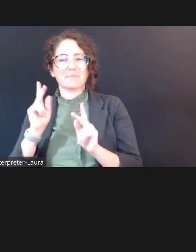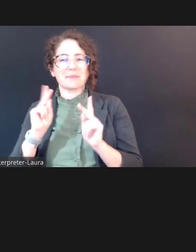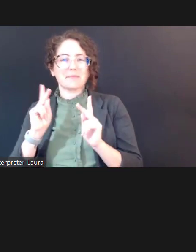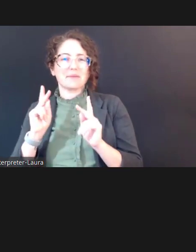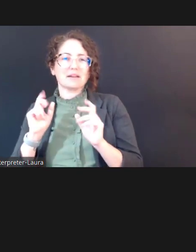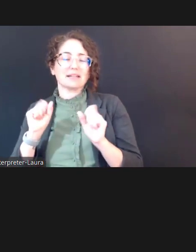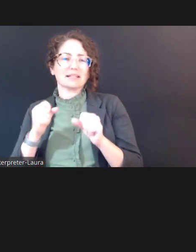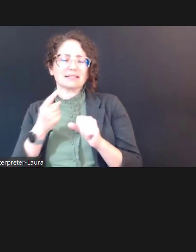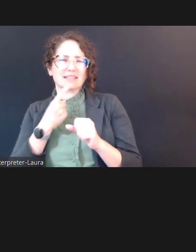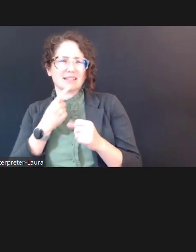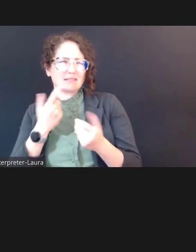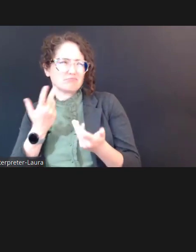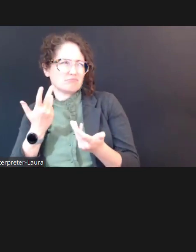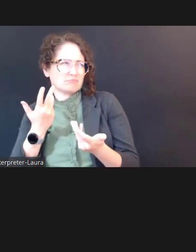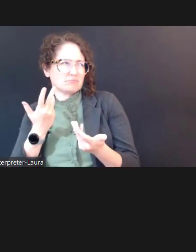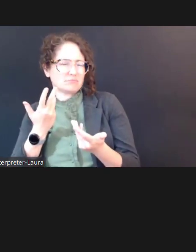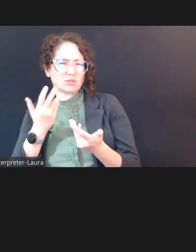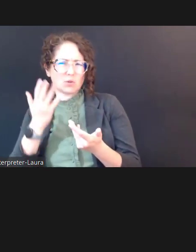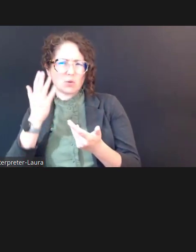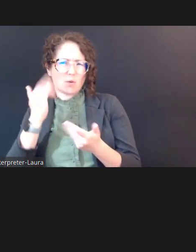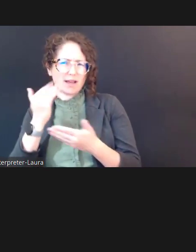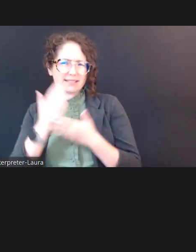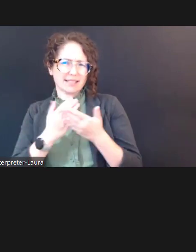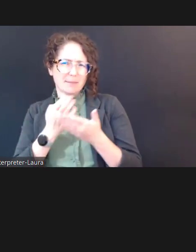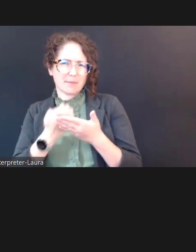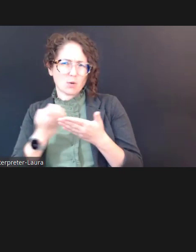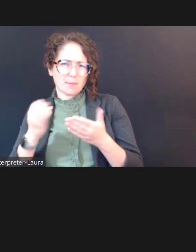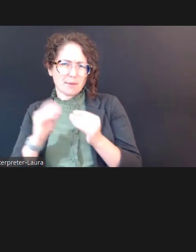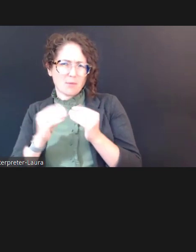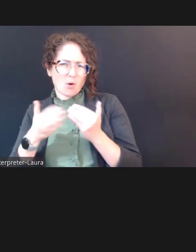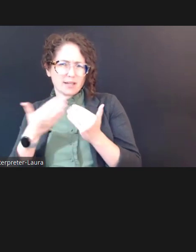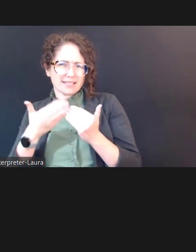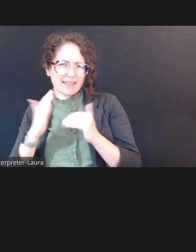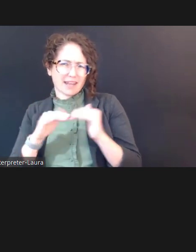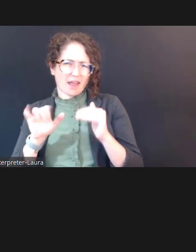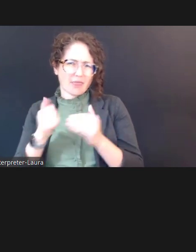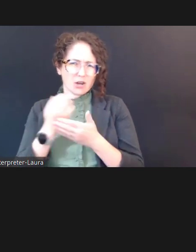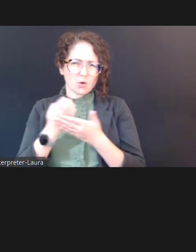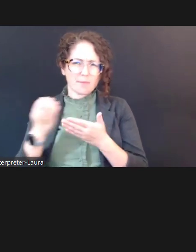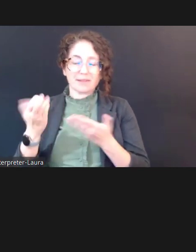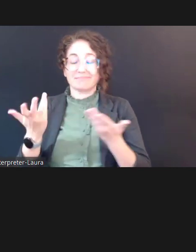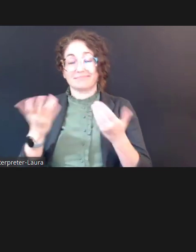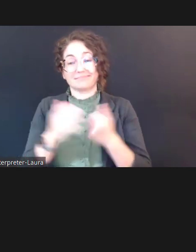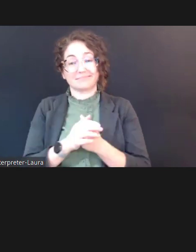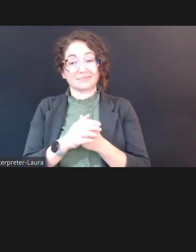equipment easier than others and it has to do with how the probe and